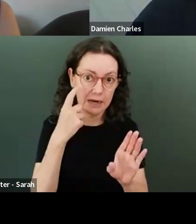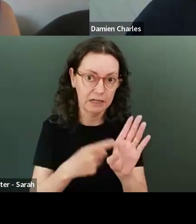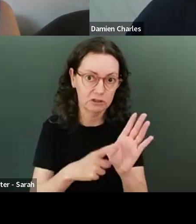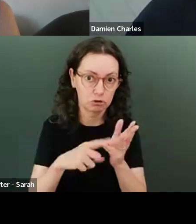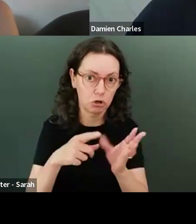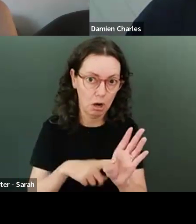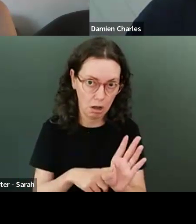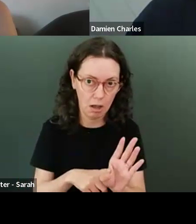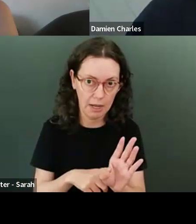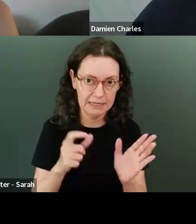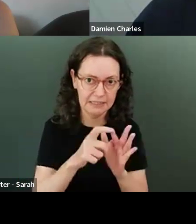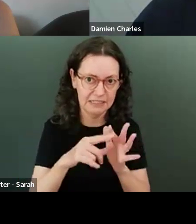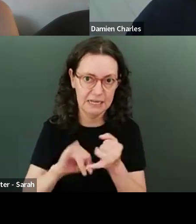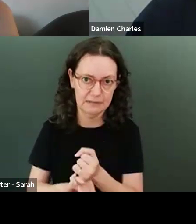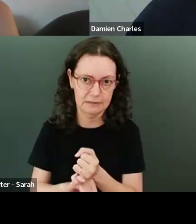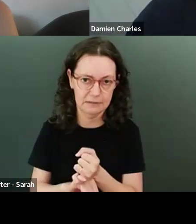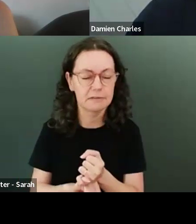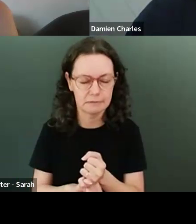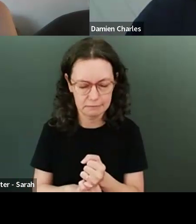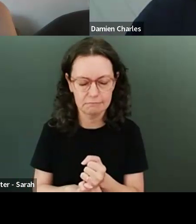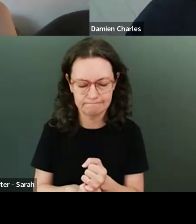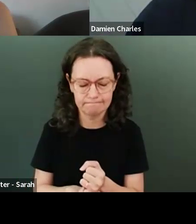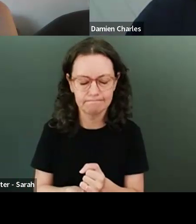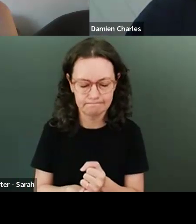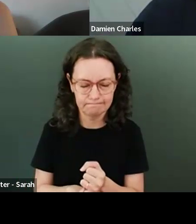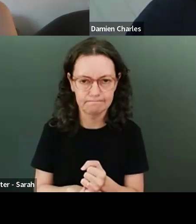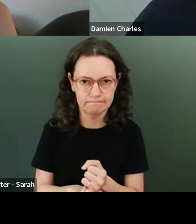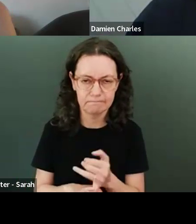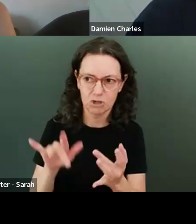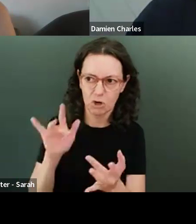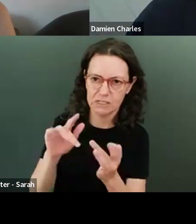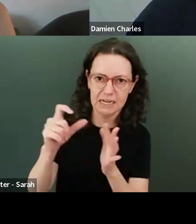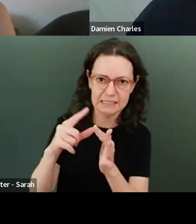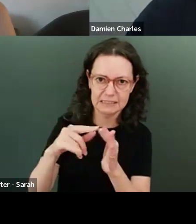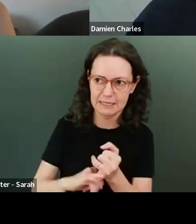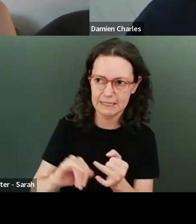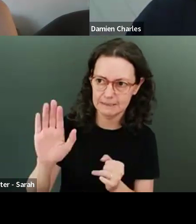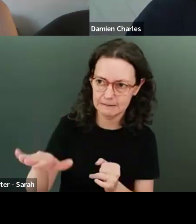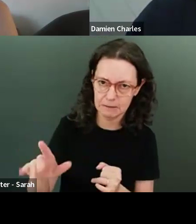So linking into employment supports as